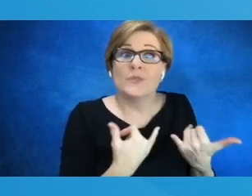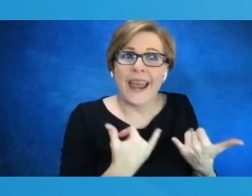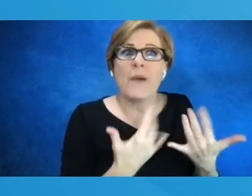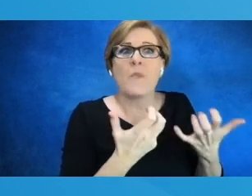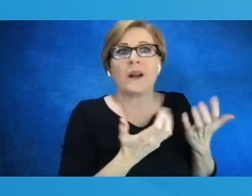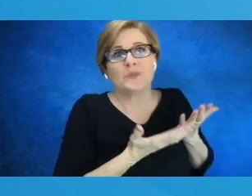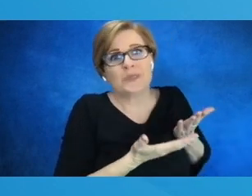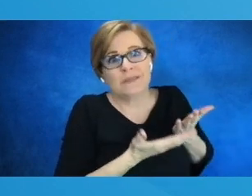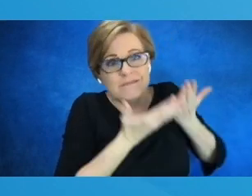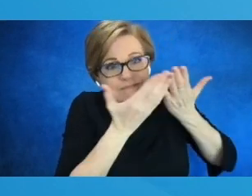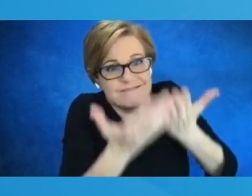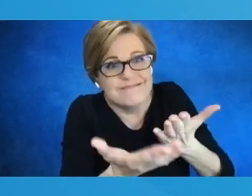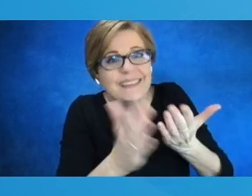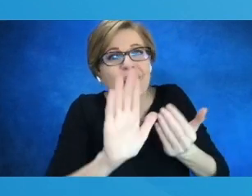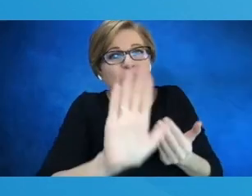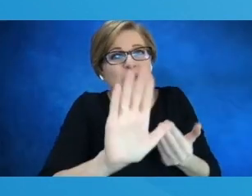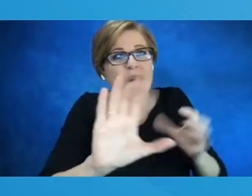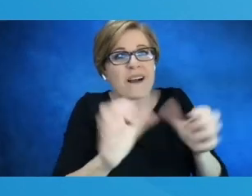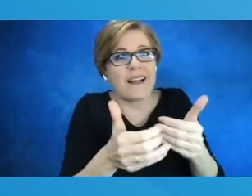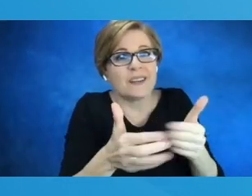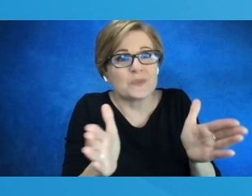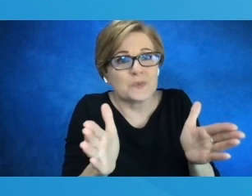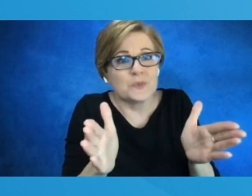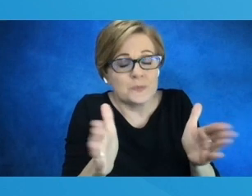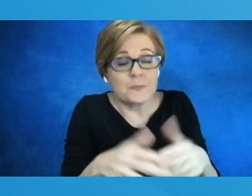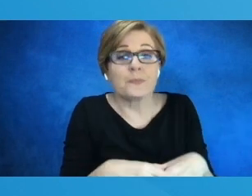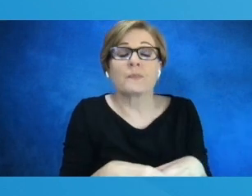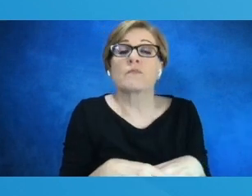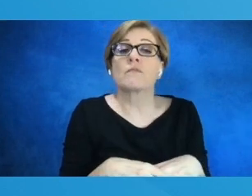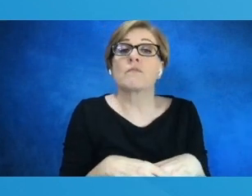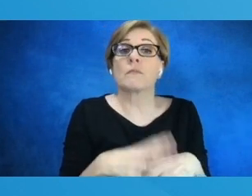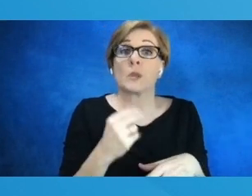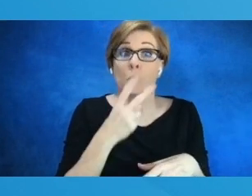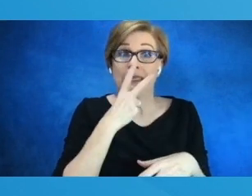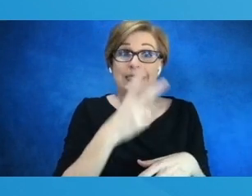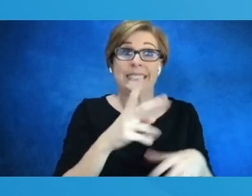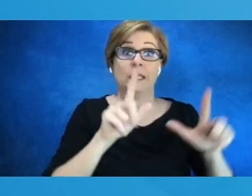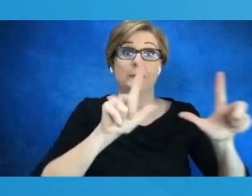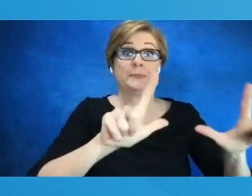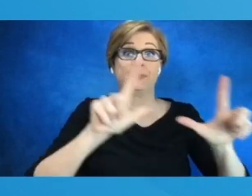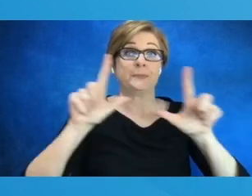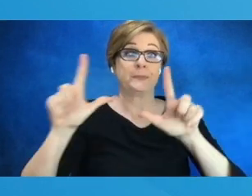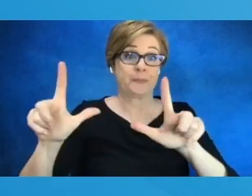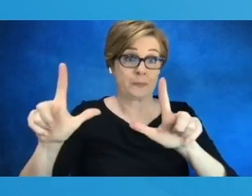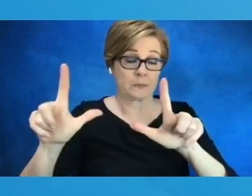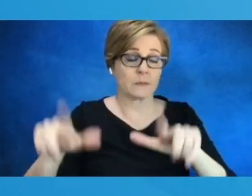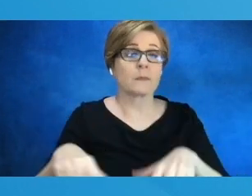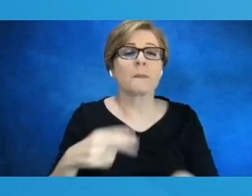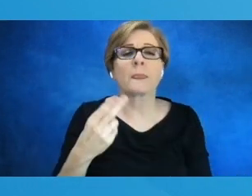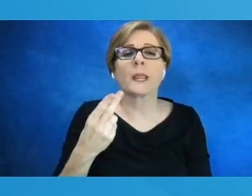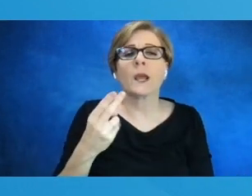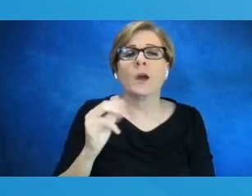So, on the screen, you'll see two Hirshhorn-created Learning lab collections.